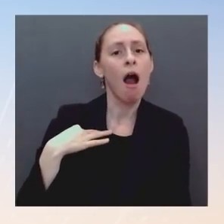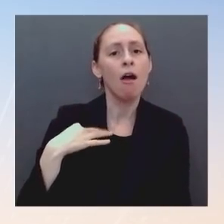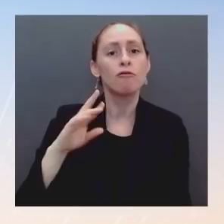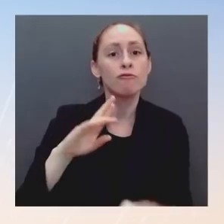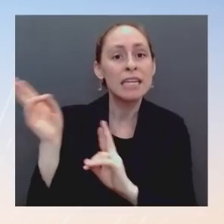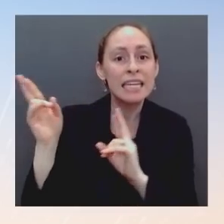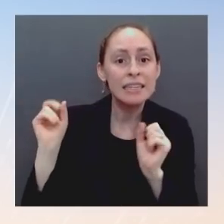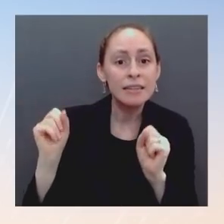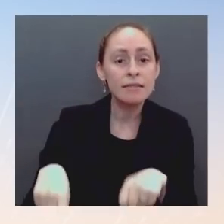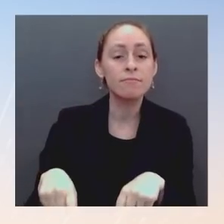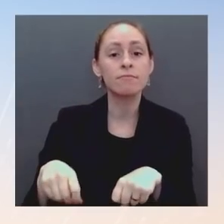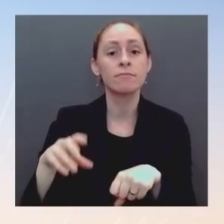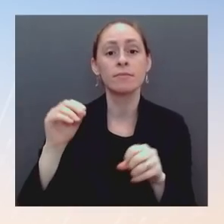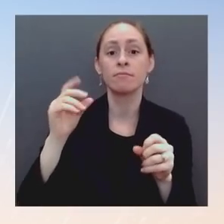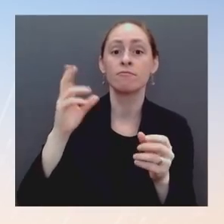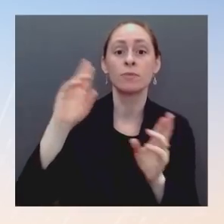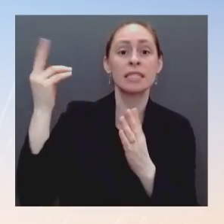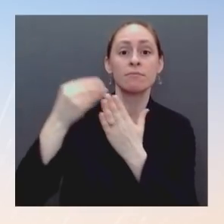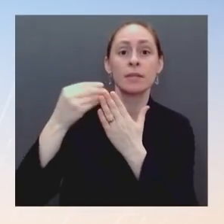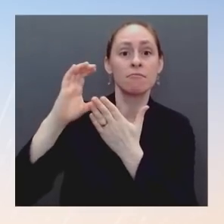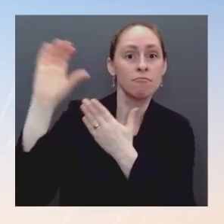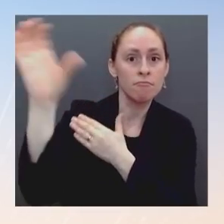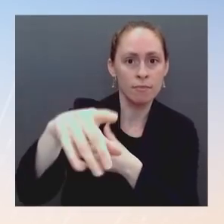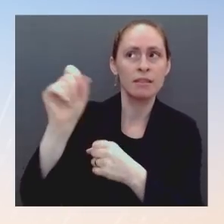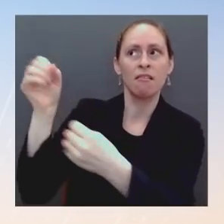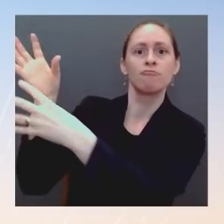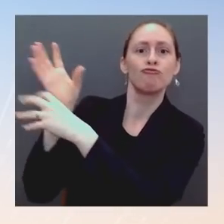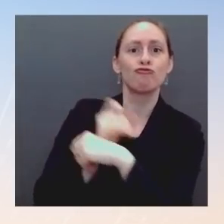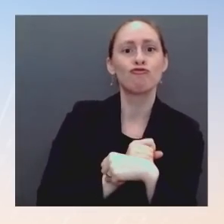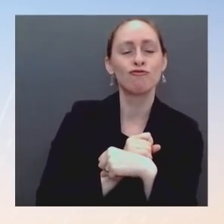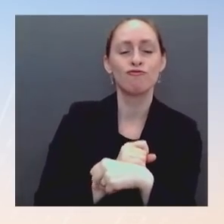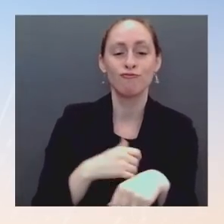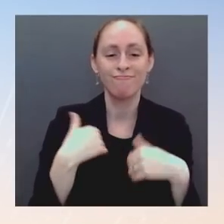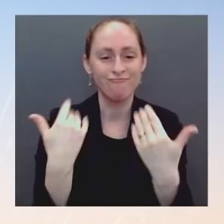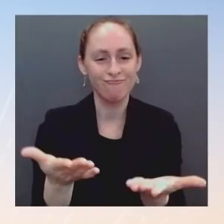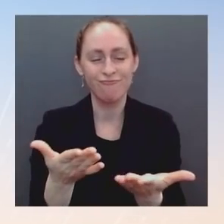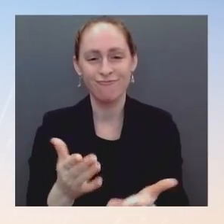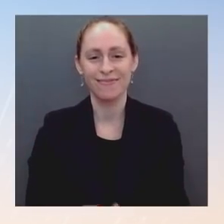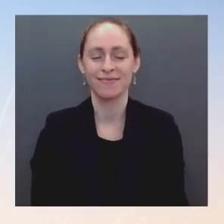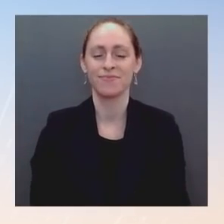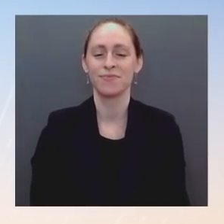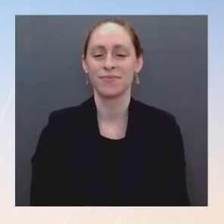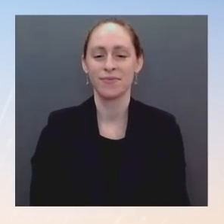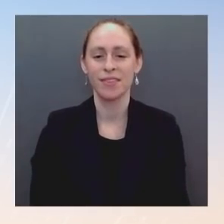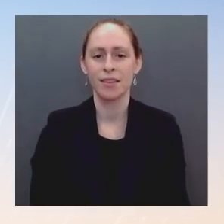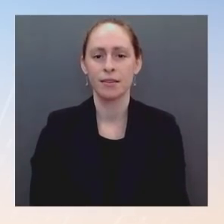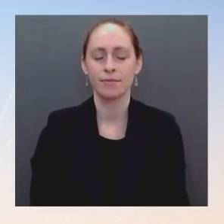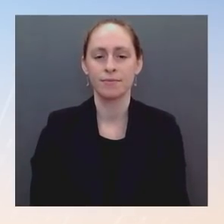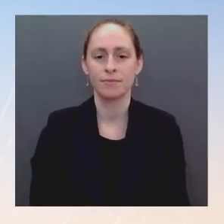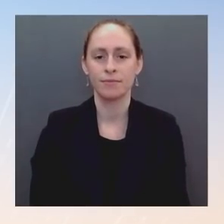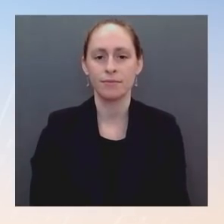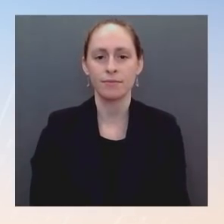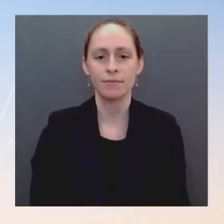The Press: Thanks, Jen. I just wanted to start with tensions between Russia and Ukraine. We've heard in the last couple of days from some Ukrainian offi- -- government officials